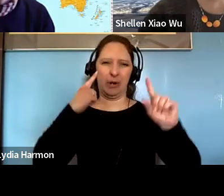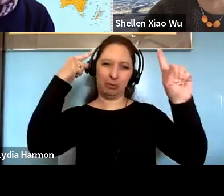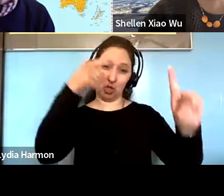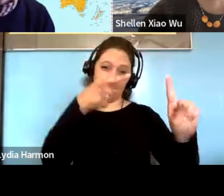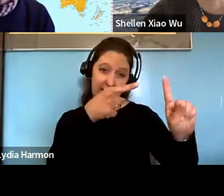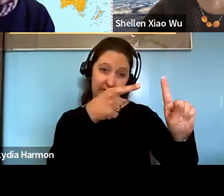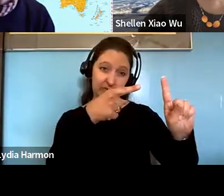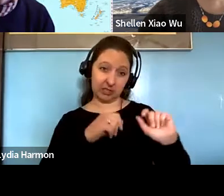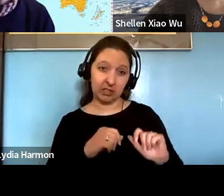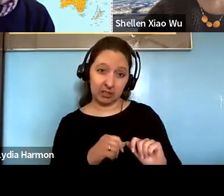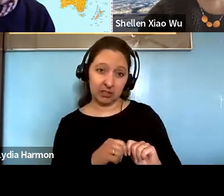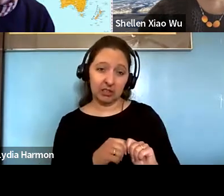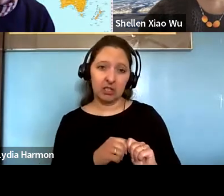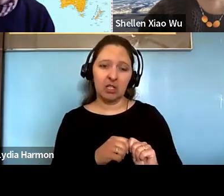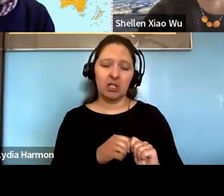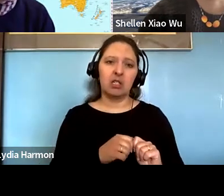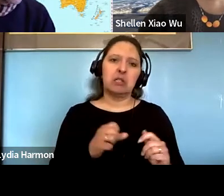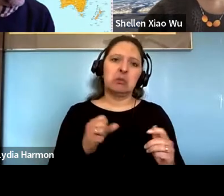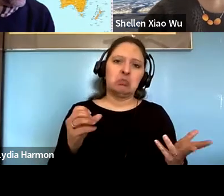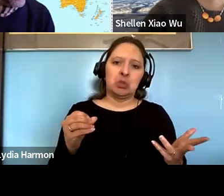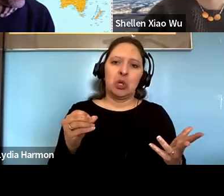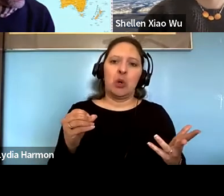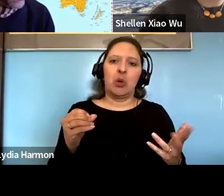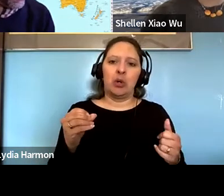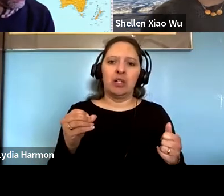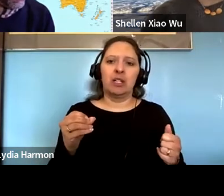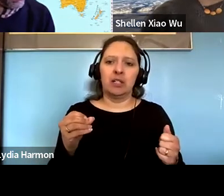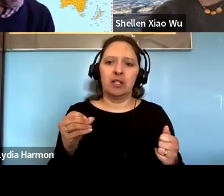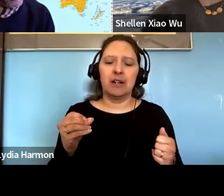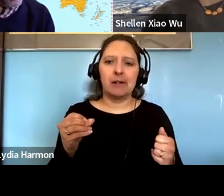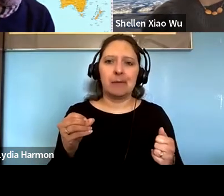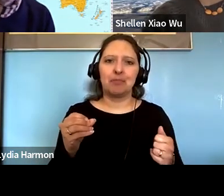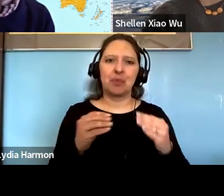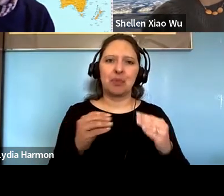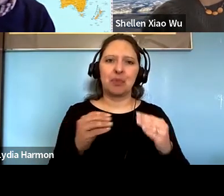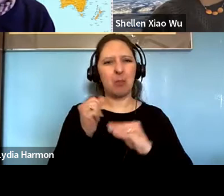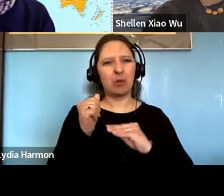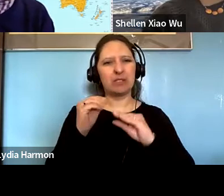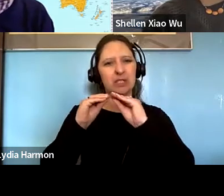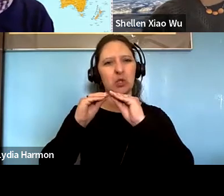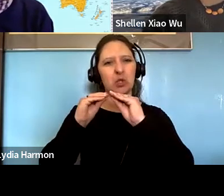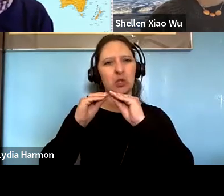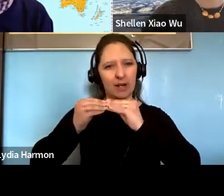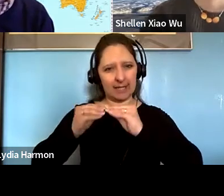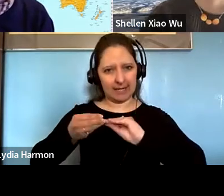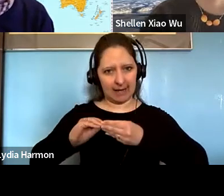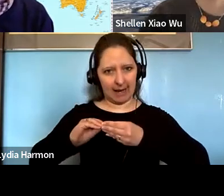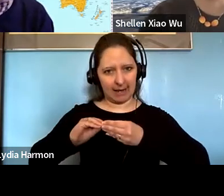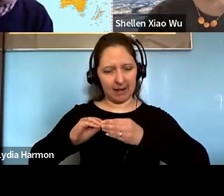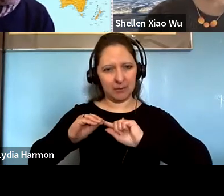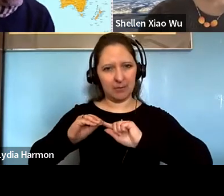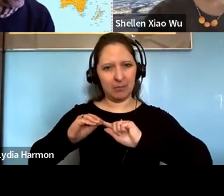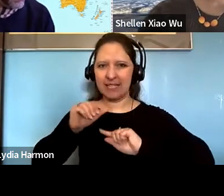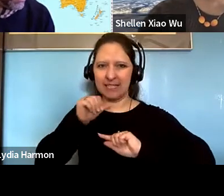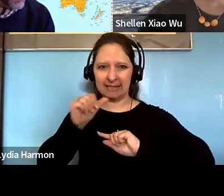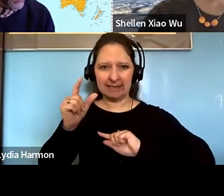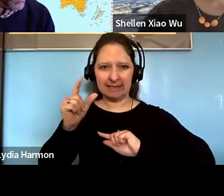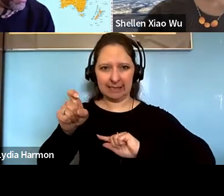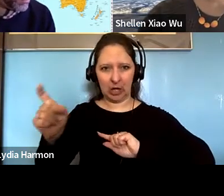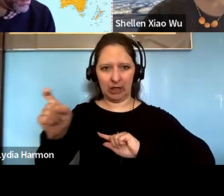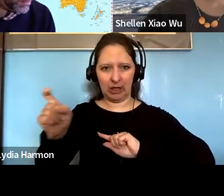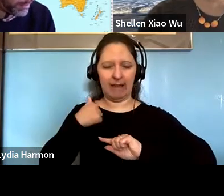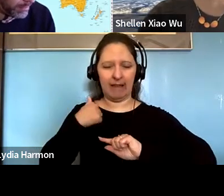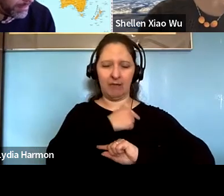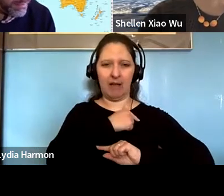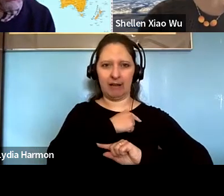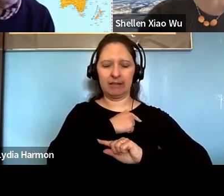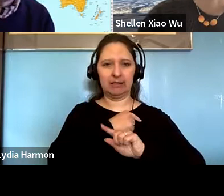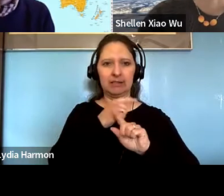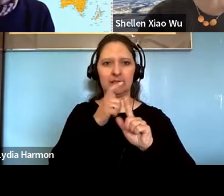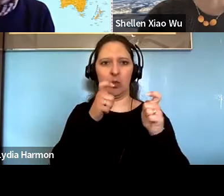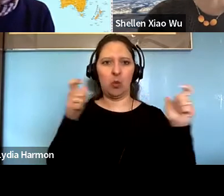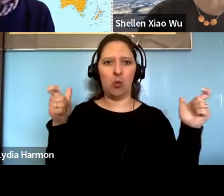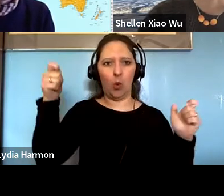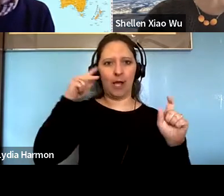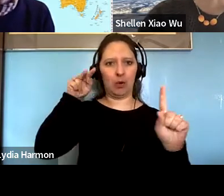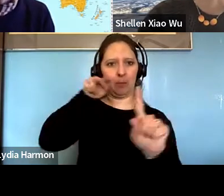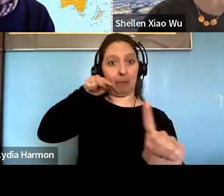Salvador Santino Regilme: seeing whether or not we are primarily quantitative but a lot of these quantitative studies don't necessarily give us the bigger picture of of the the research problems that they wanted to solve.